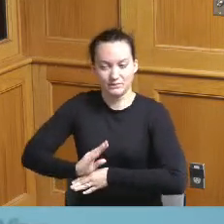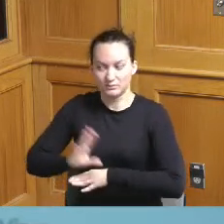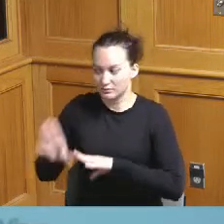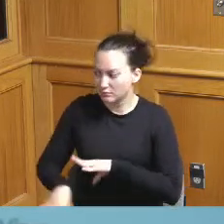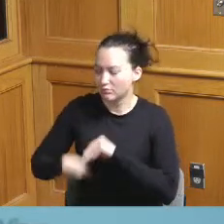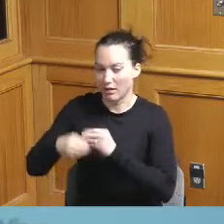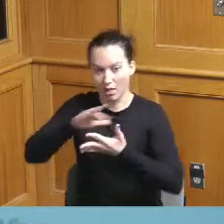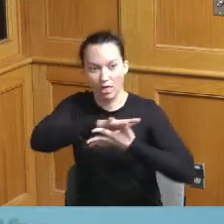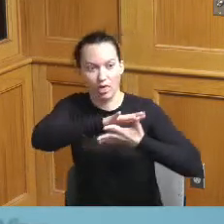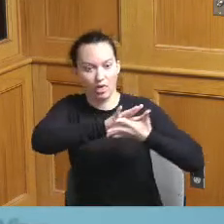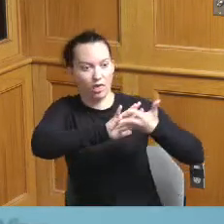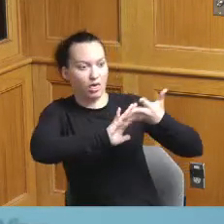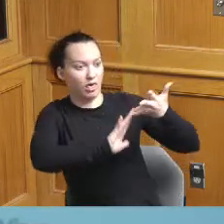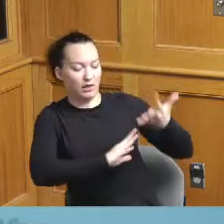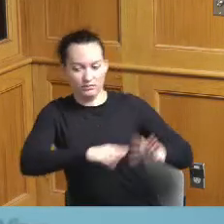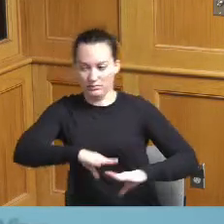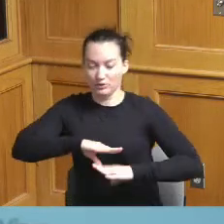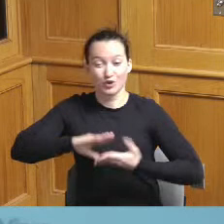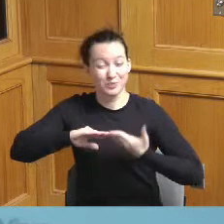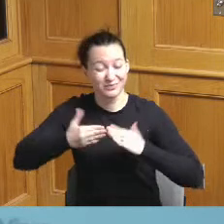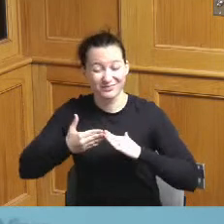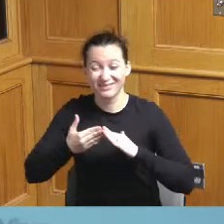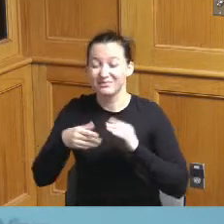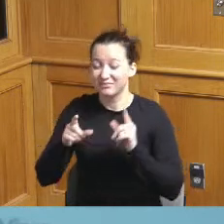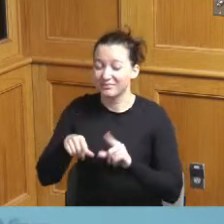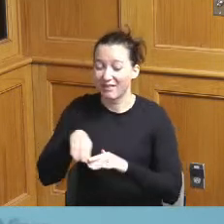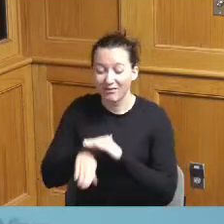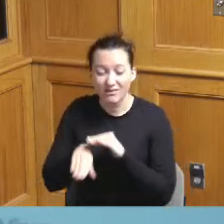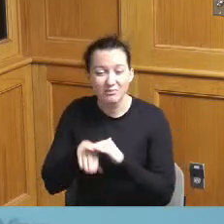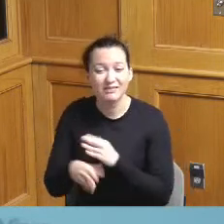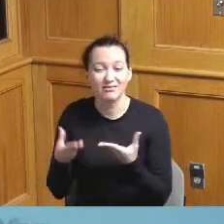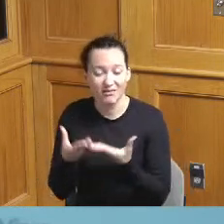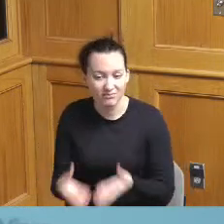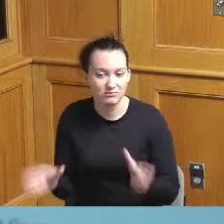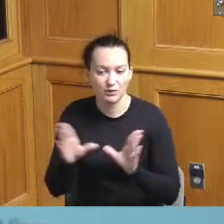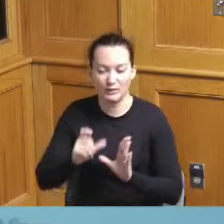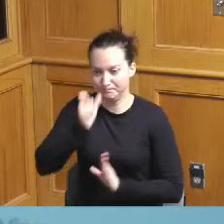services to the community and providing access to the public while we work through those issues